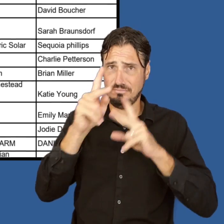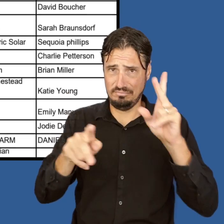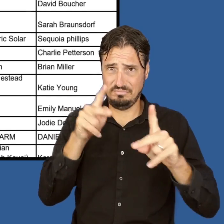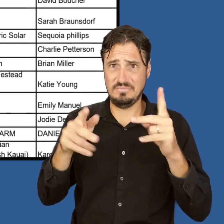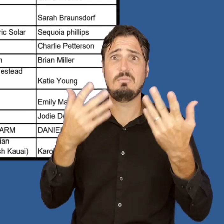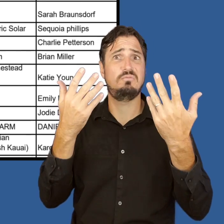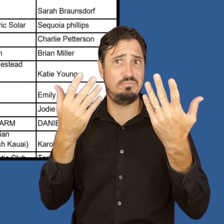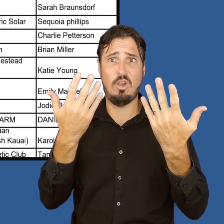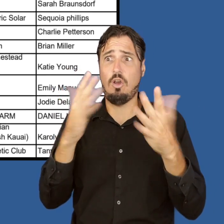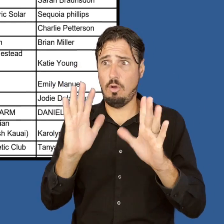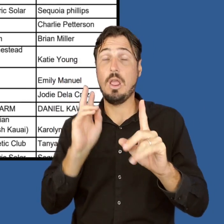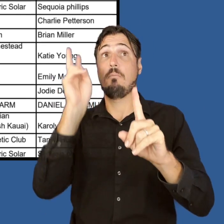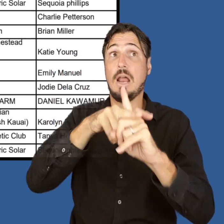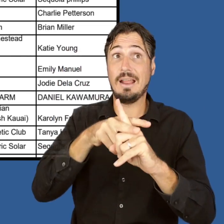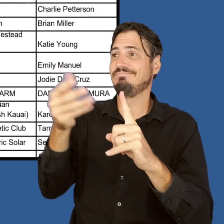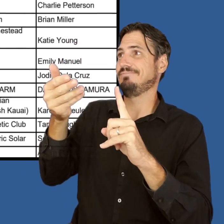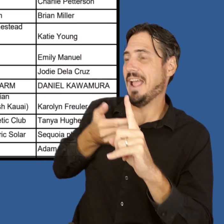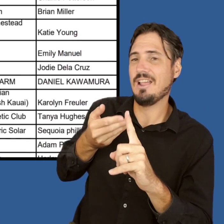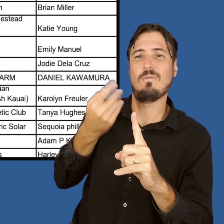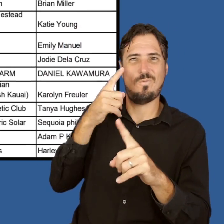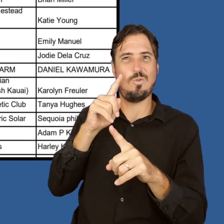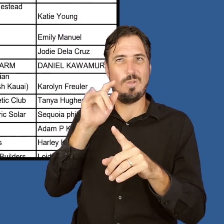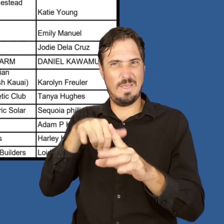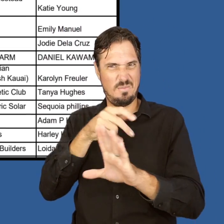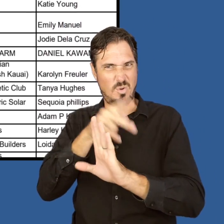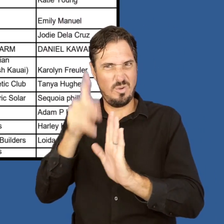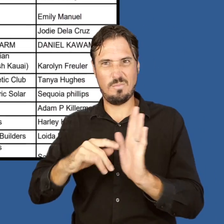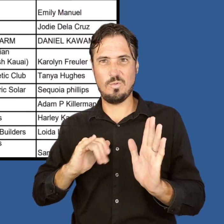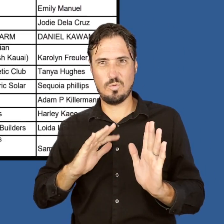already been hired through the Rise to Work program and some have already started work.